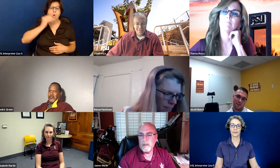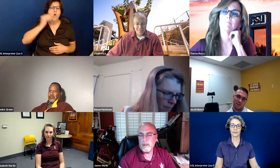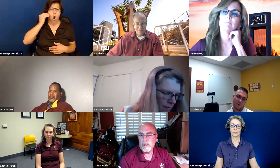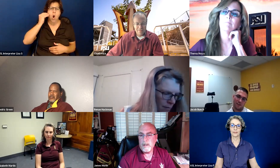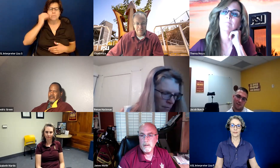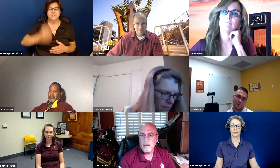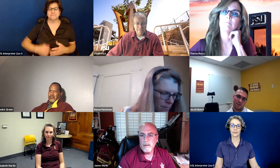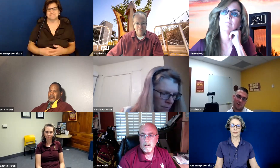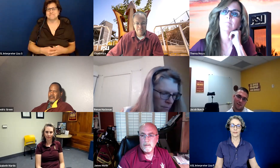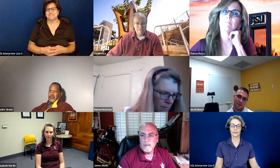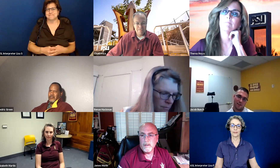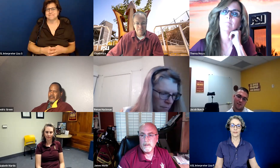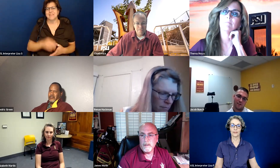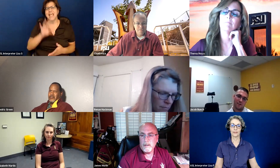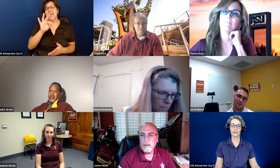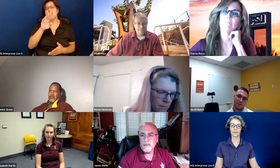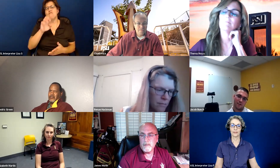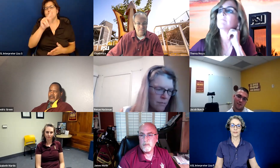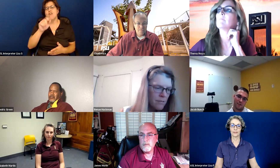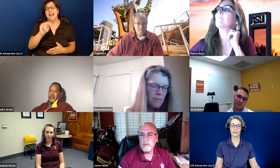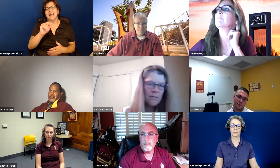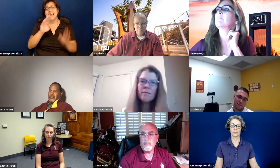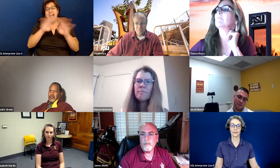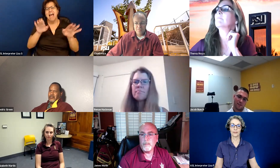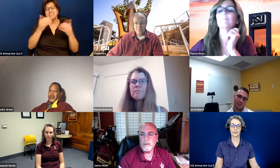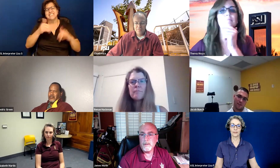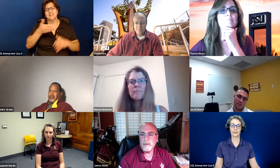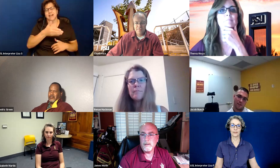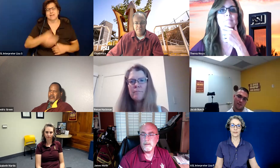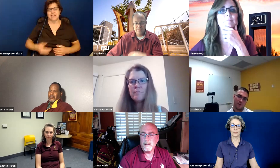Now we were in the ASU health center building